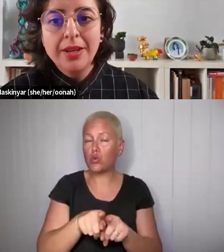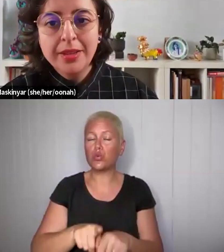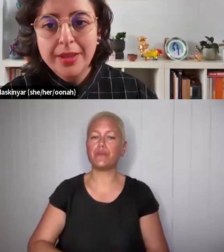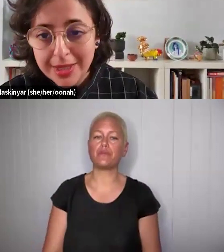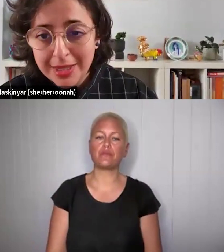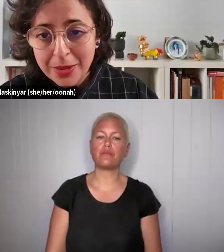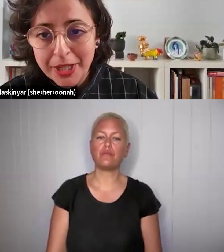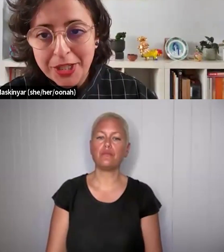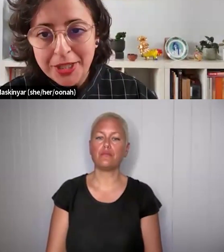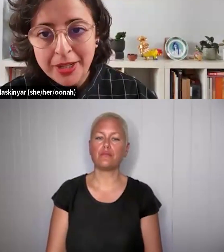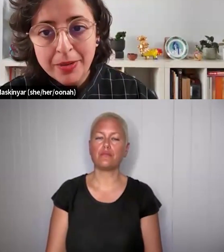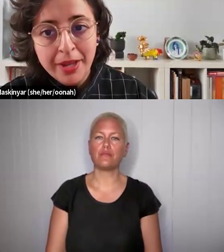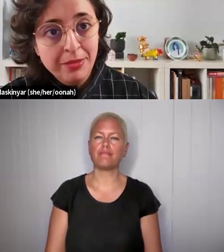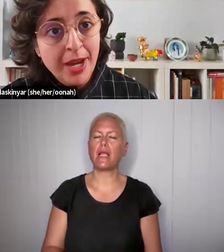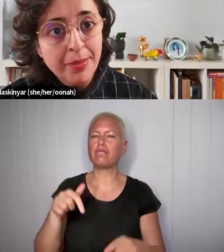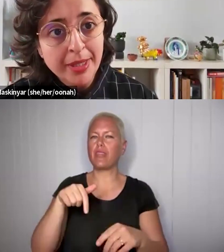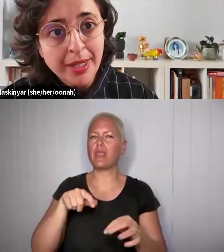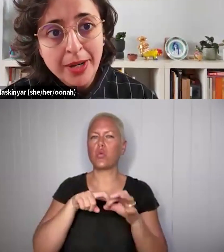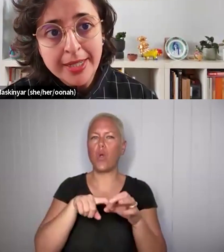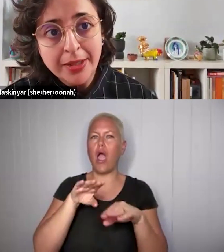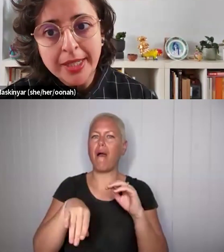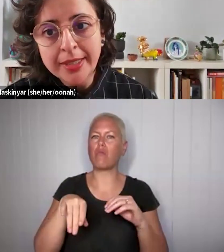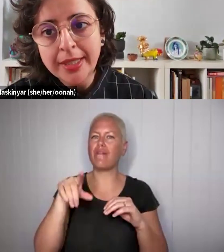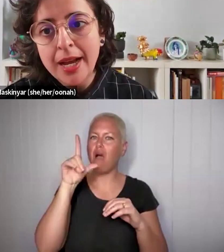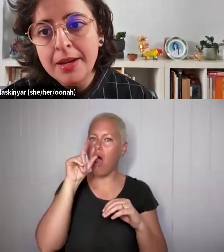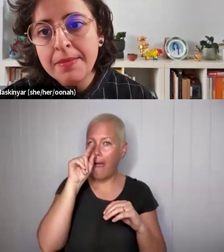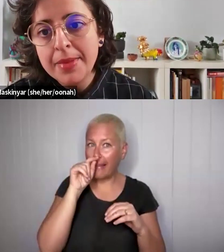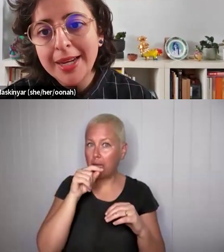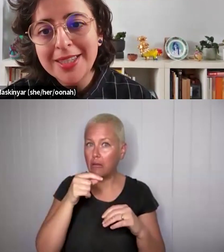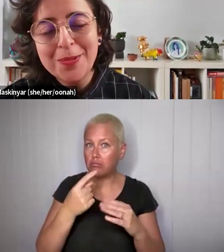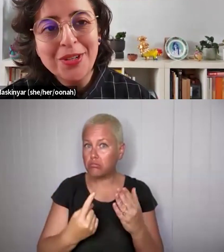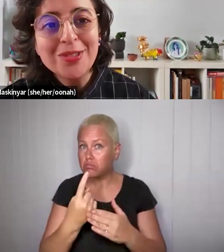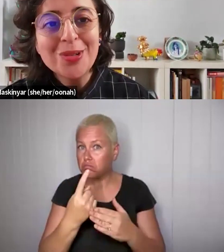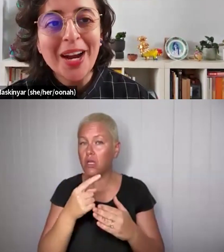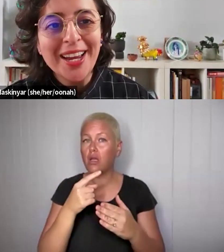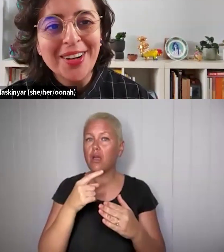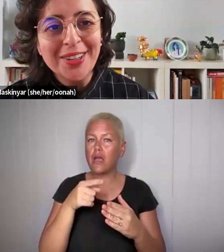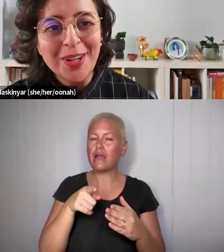This is a question around the viability criteria, and it is a wonderful grey area